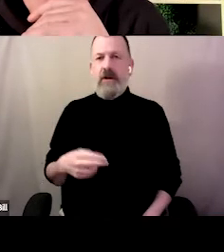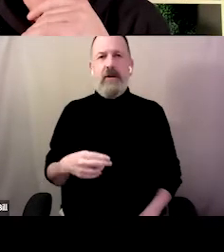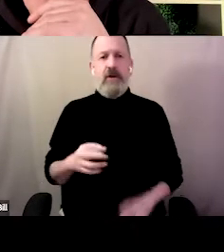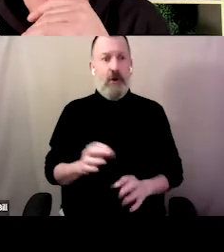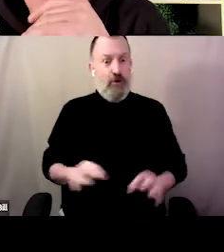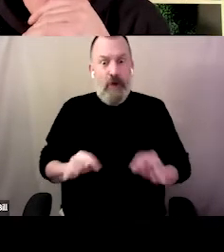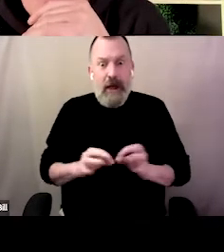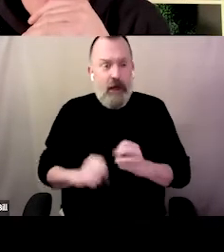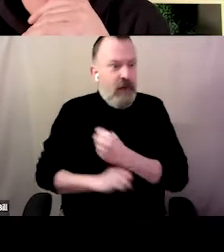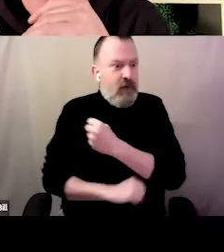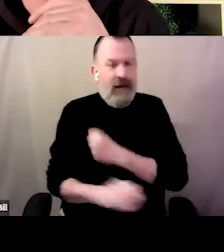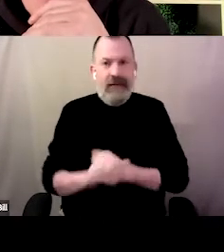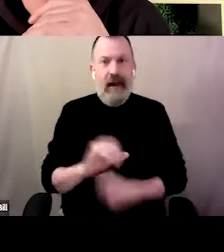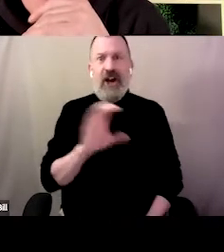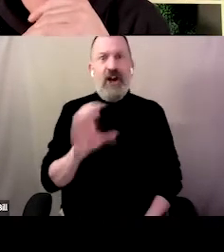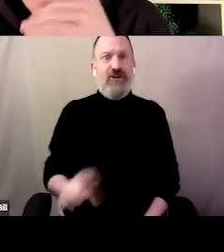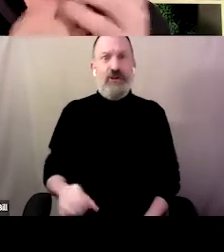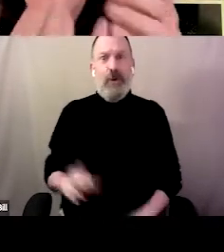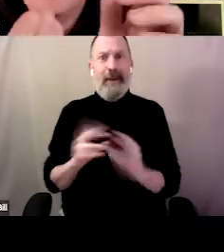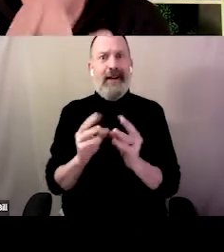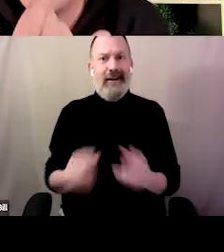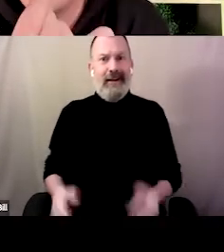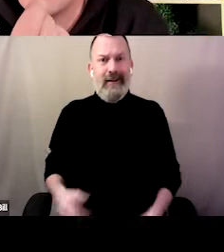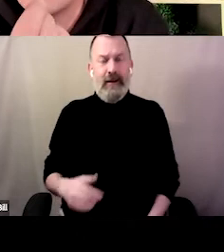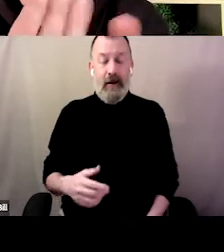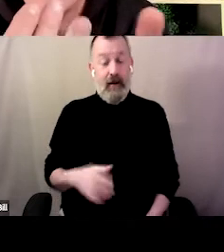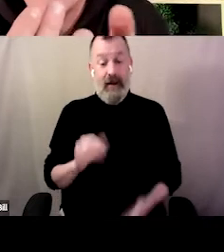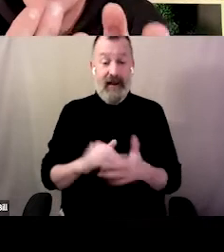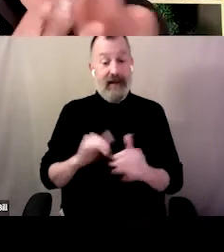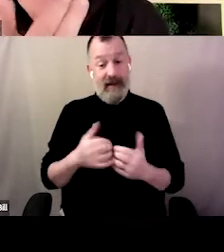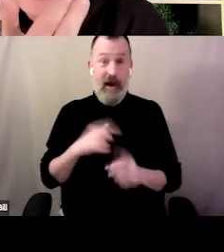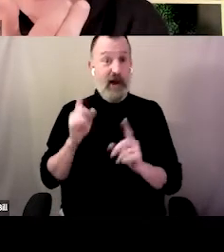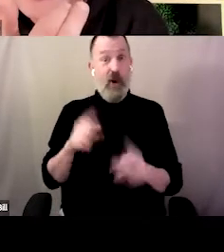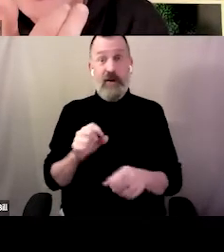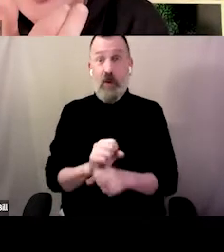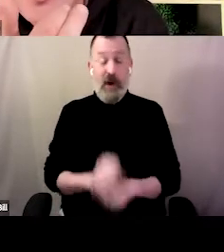is like a zoom meeting because it's how I go to work it tell my kids go to school.